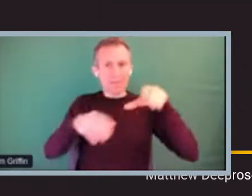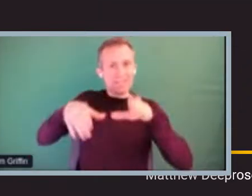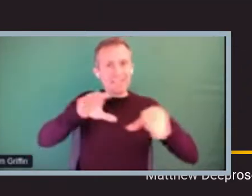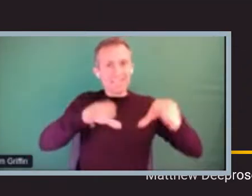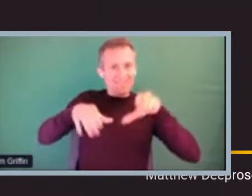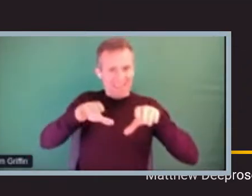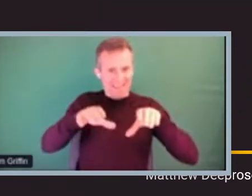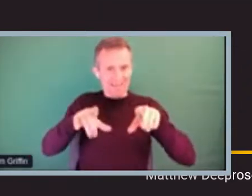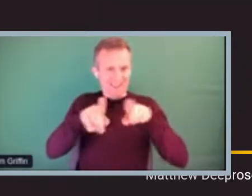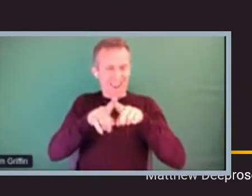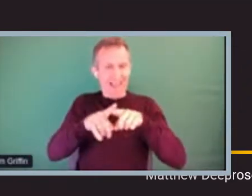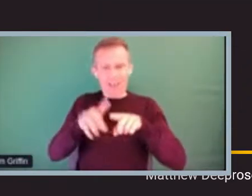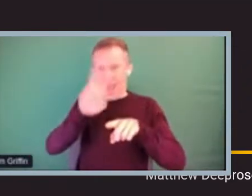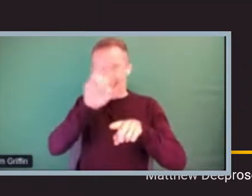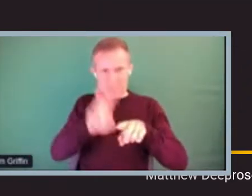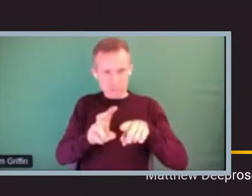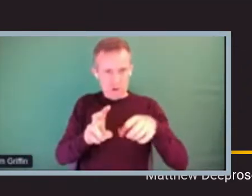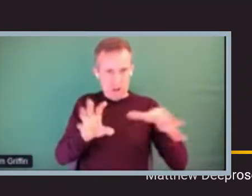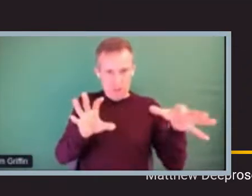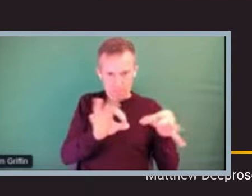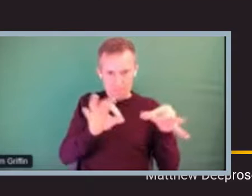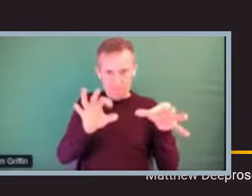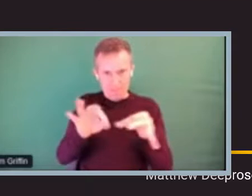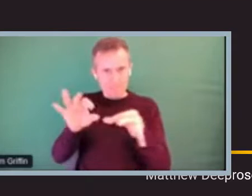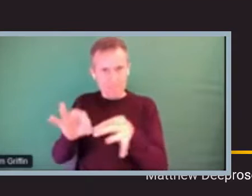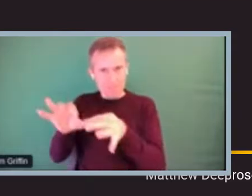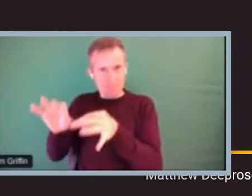I’m now sharing a list of examples from the graph section.